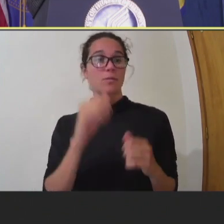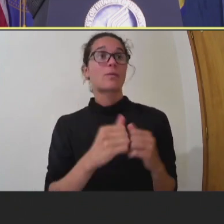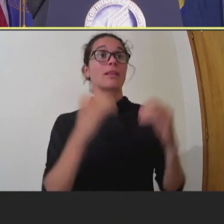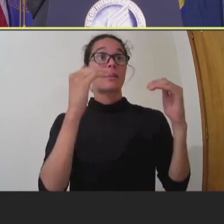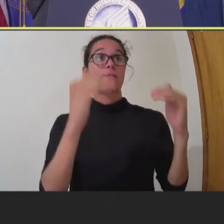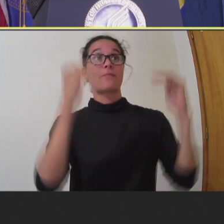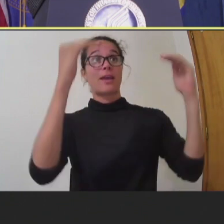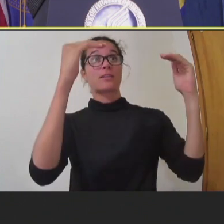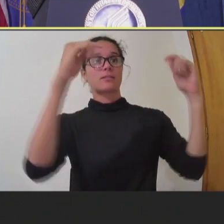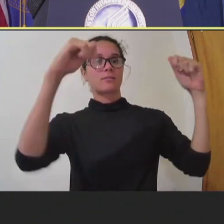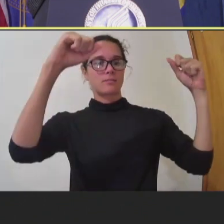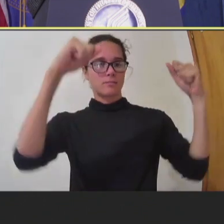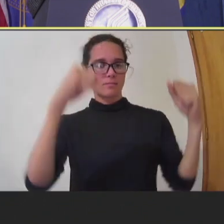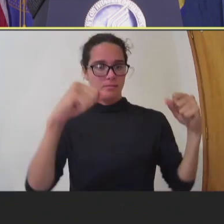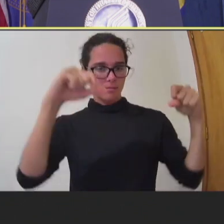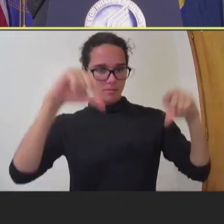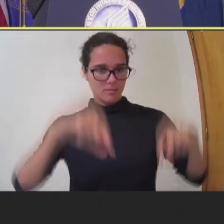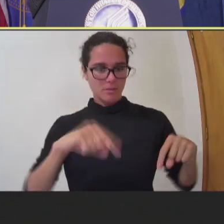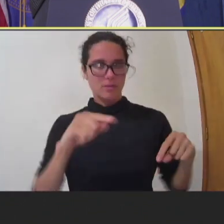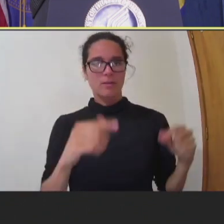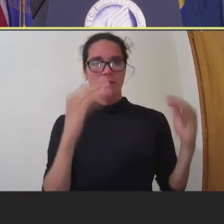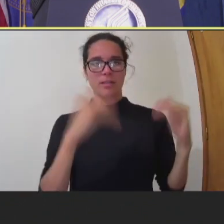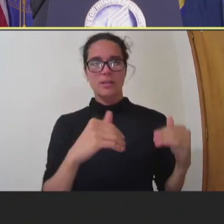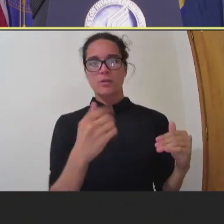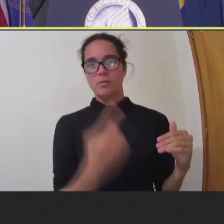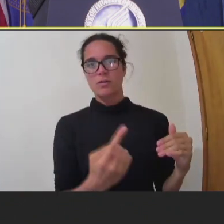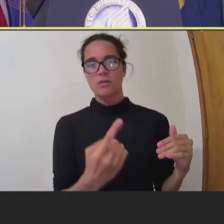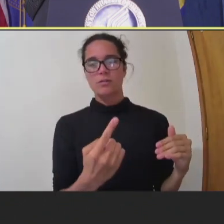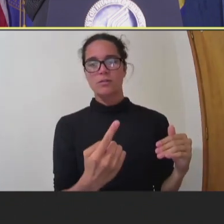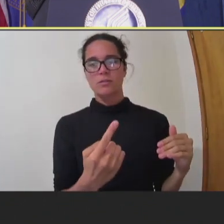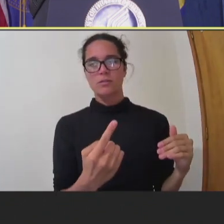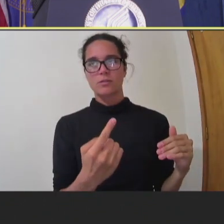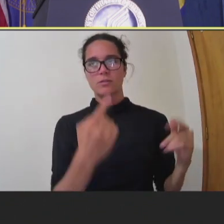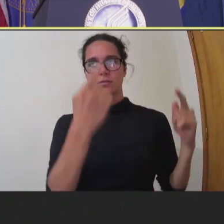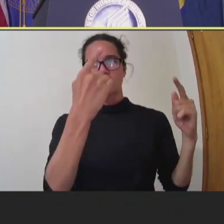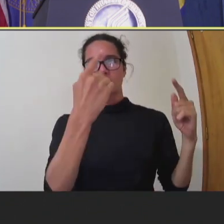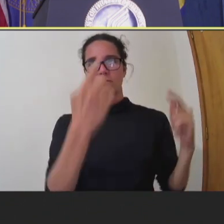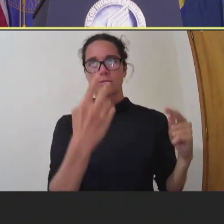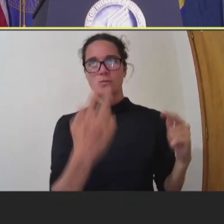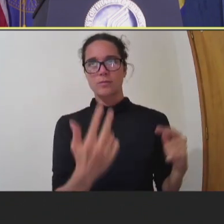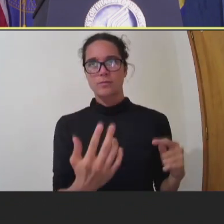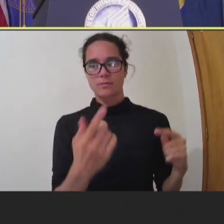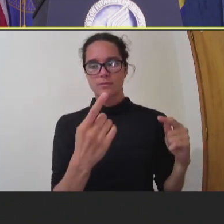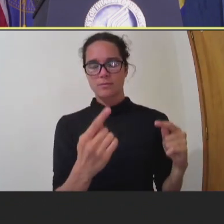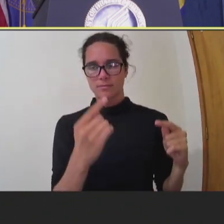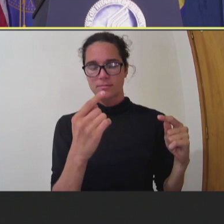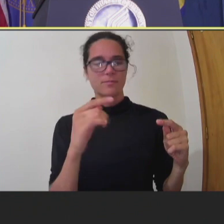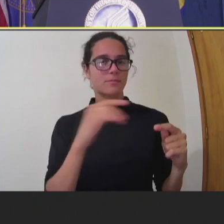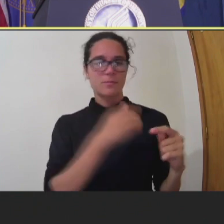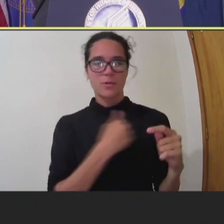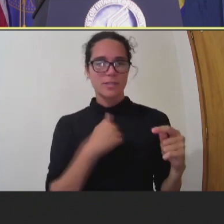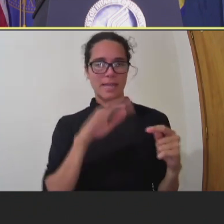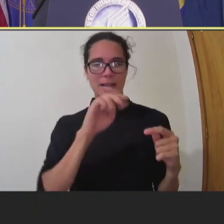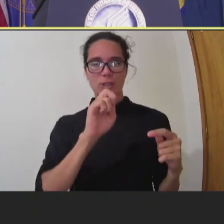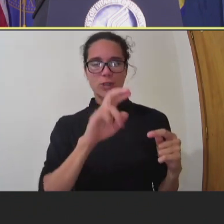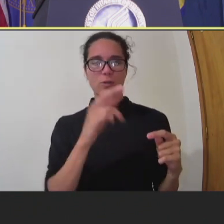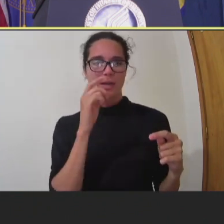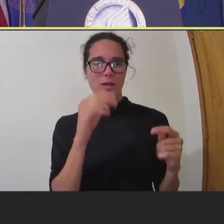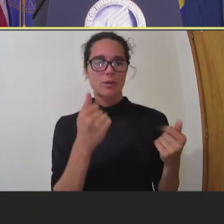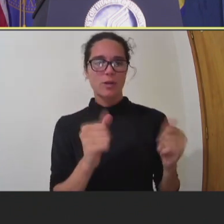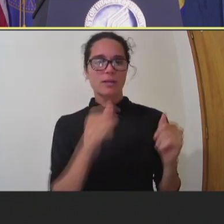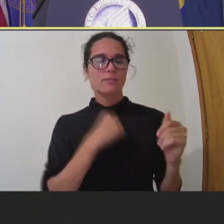stage one to stage three breast cancer. So, when we talk about the treatment of breast